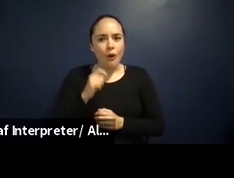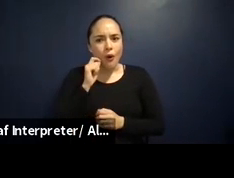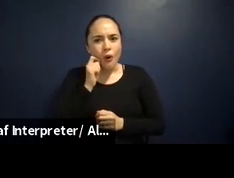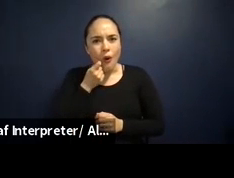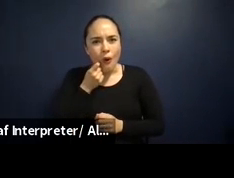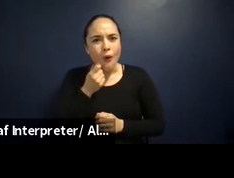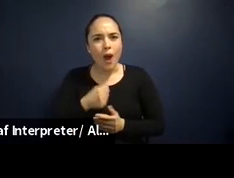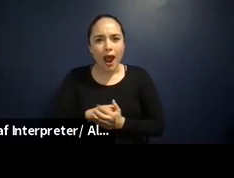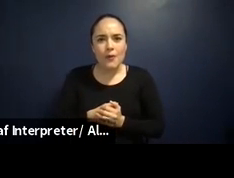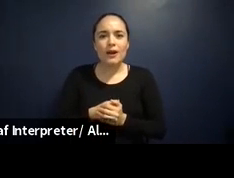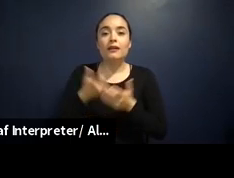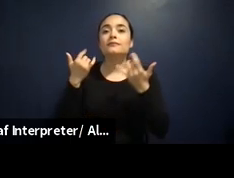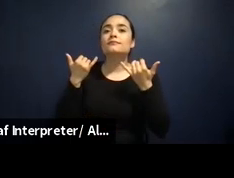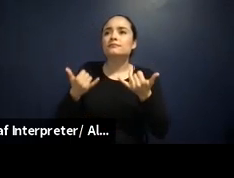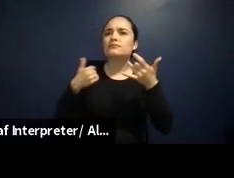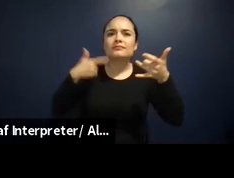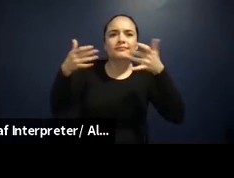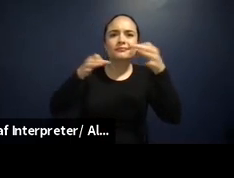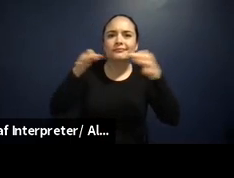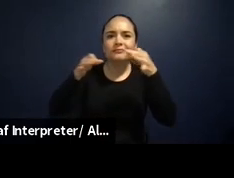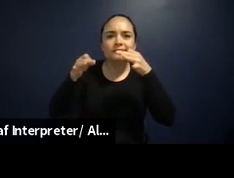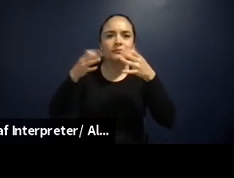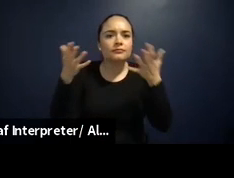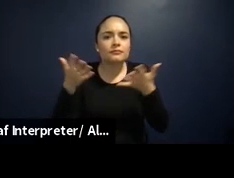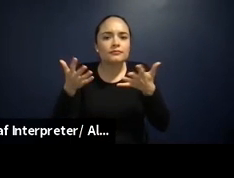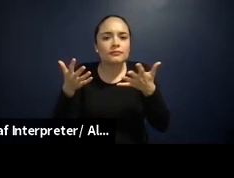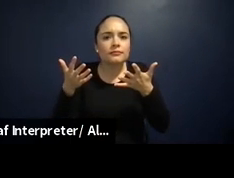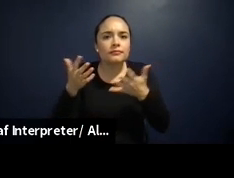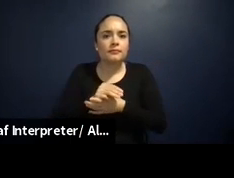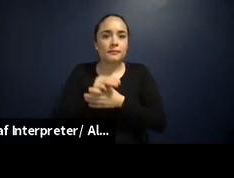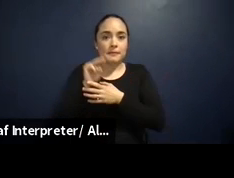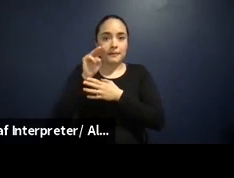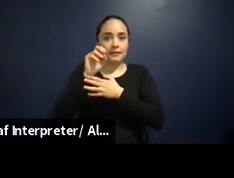So there aren't that many examples that we have in Minecraft, but one of the big ones is